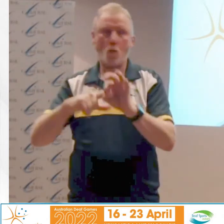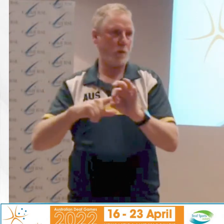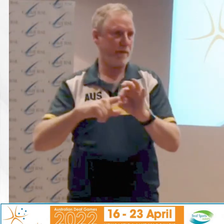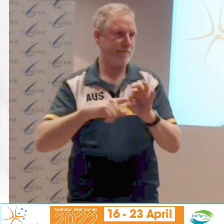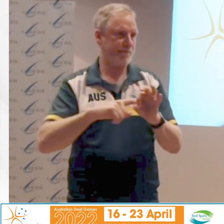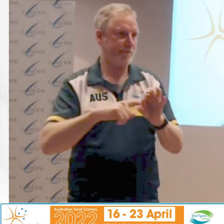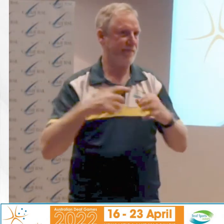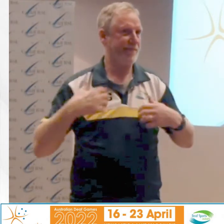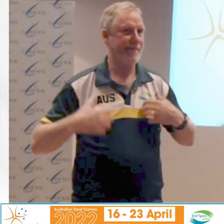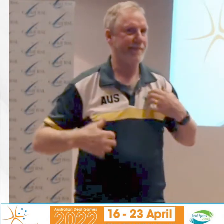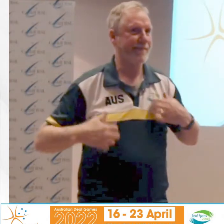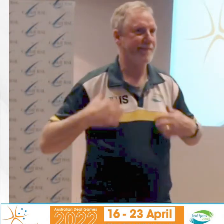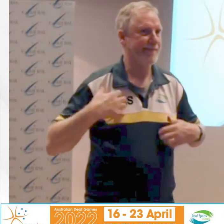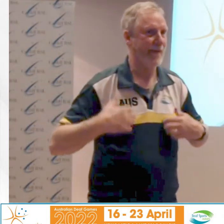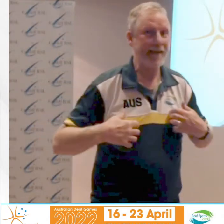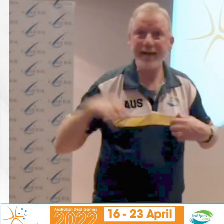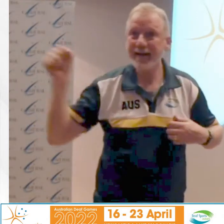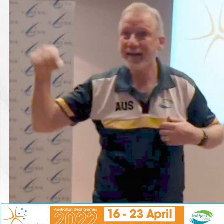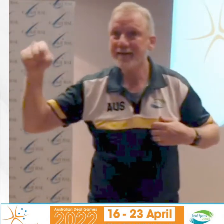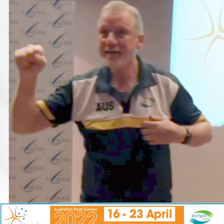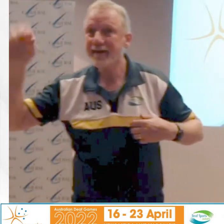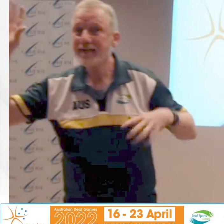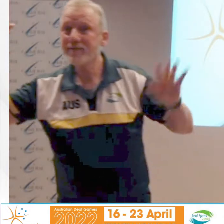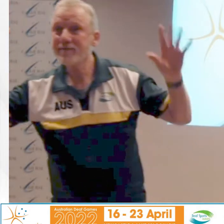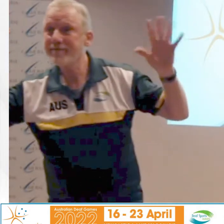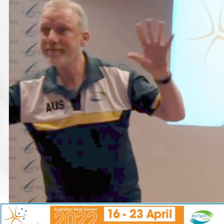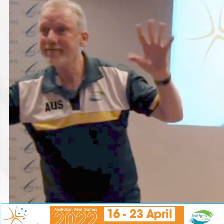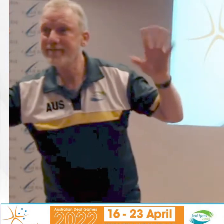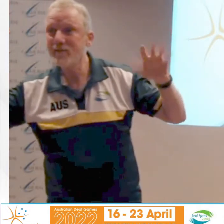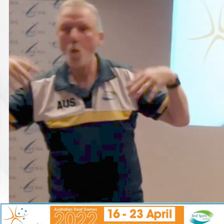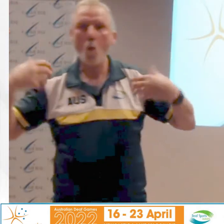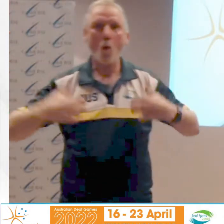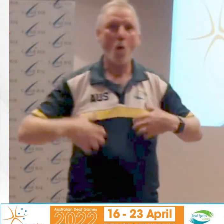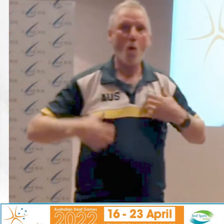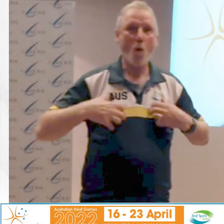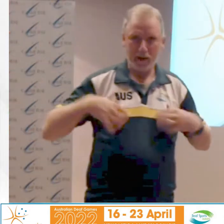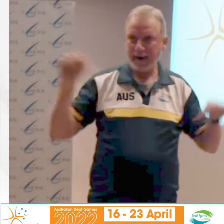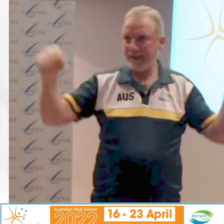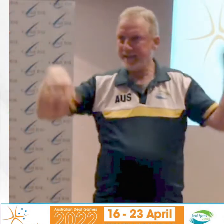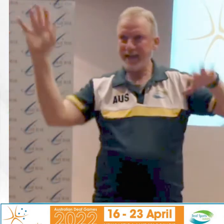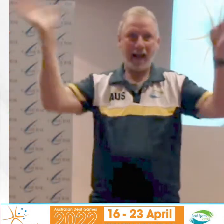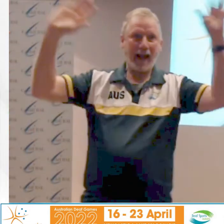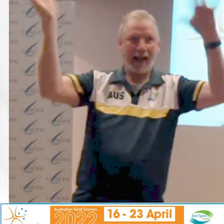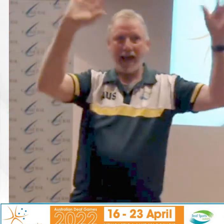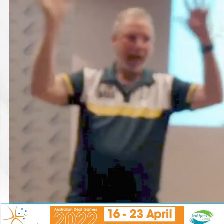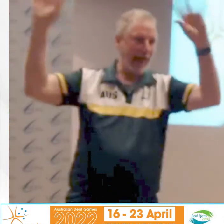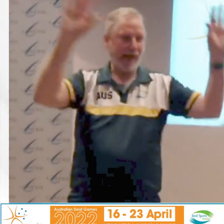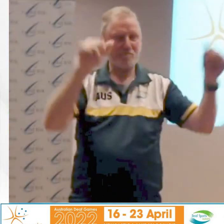um over two councils Newcastle and Lake Macquarie who's excited? yes lots of excitement here